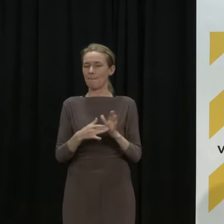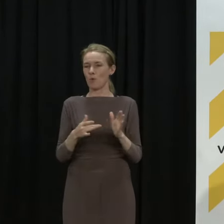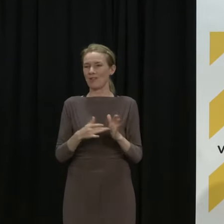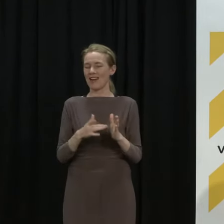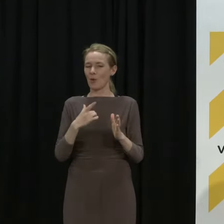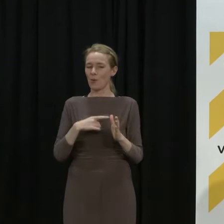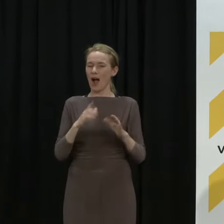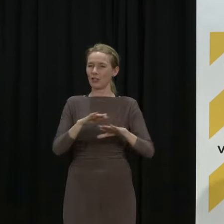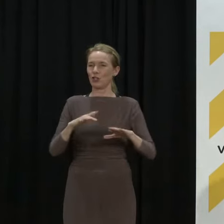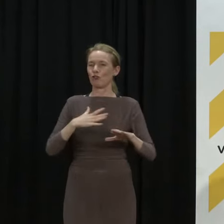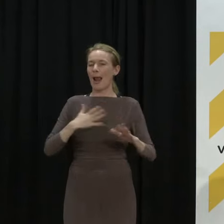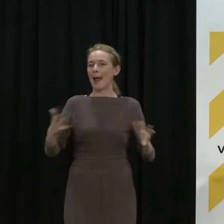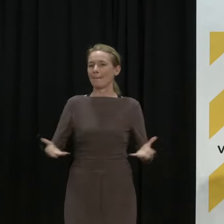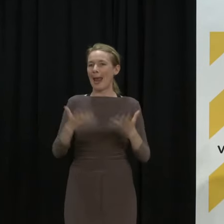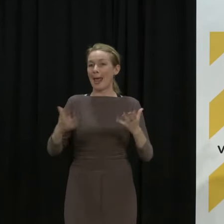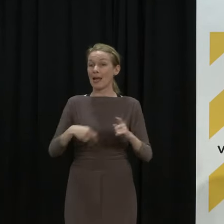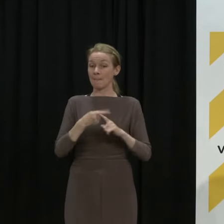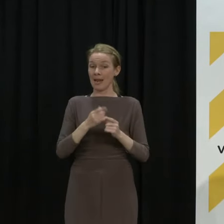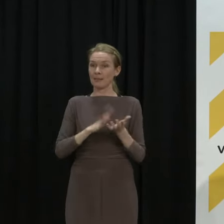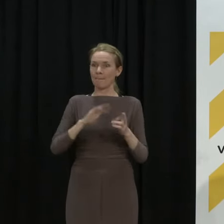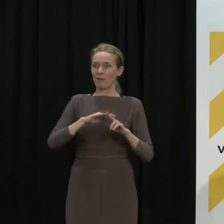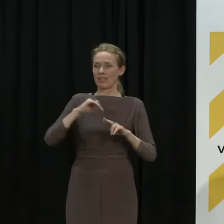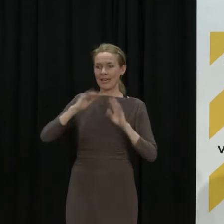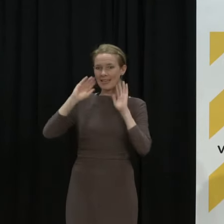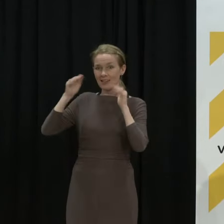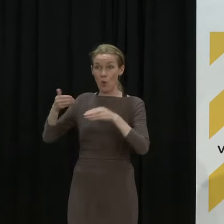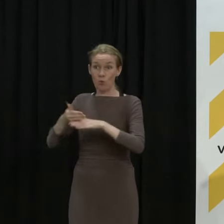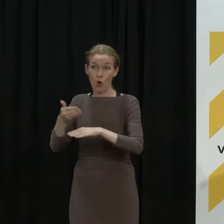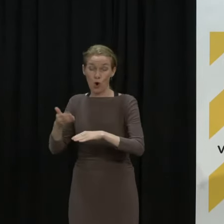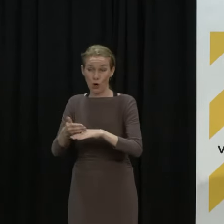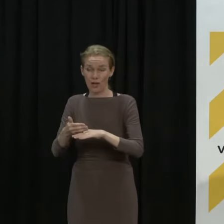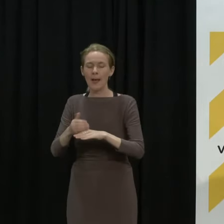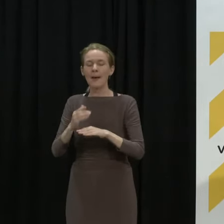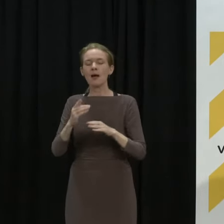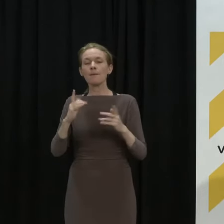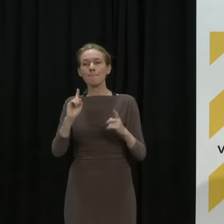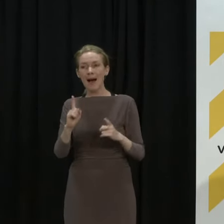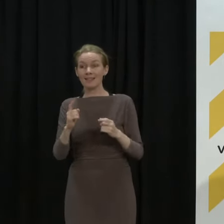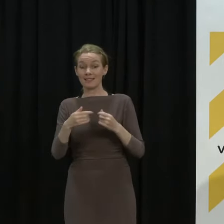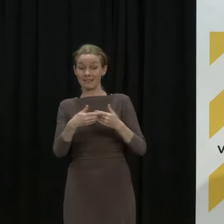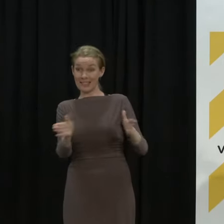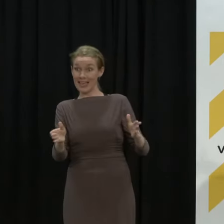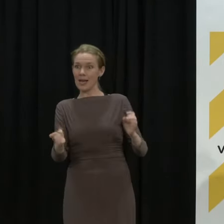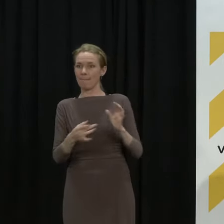is good for their well-being and their parents well-being, so we want to allow that to